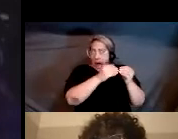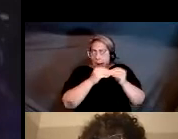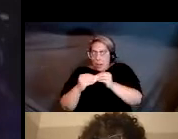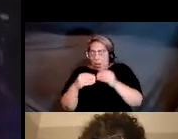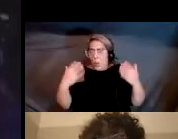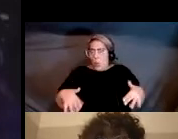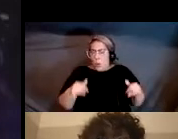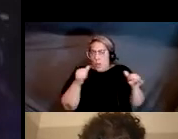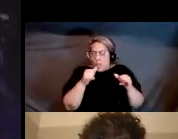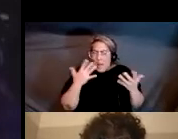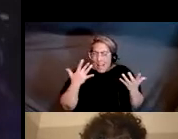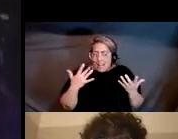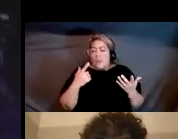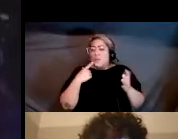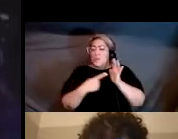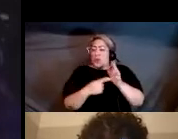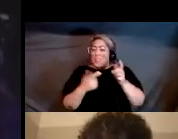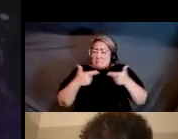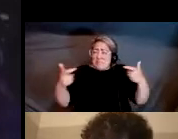We remind folks in government when we work with them a lot -- of this